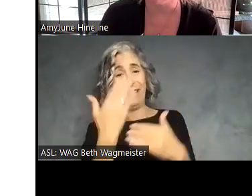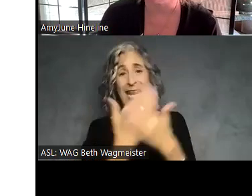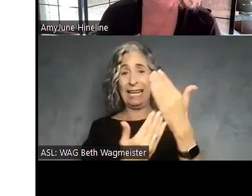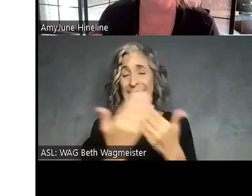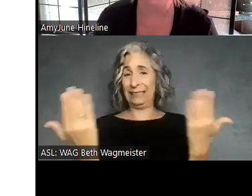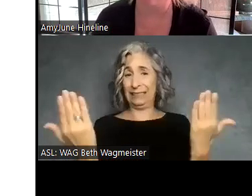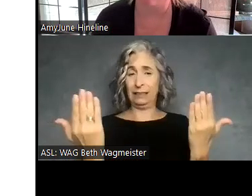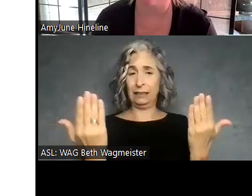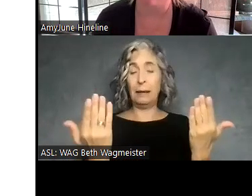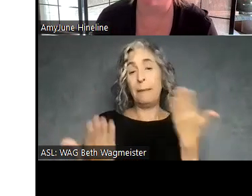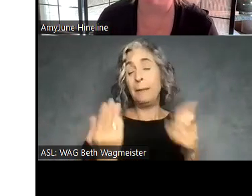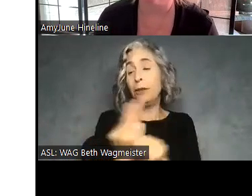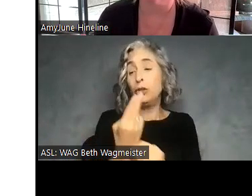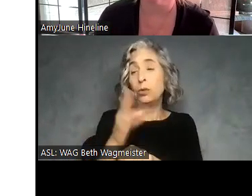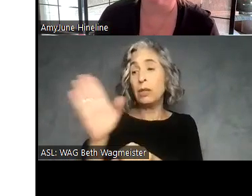The next one is fingerprint scanning.